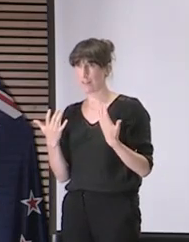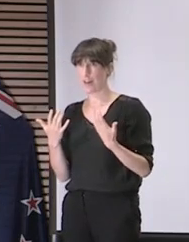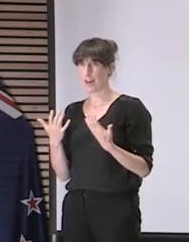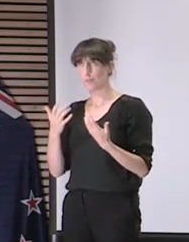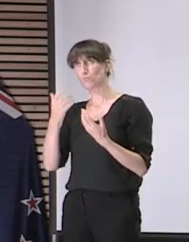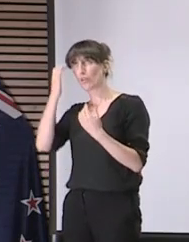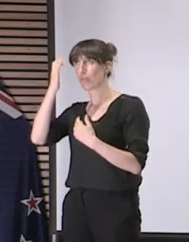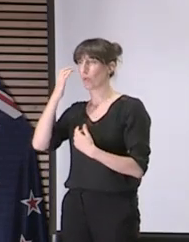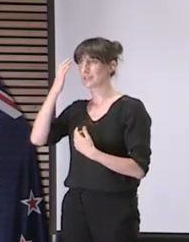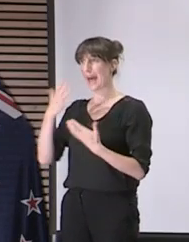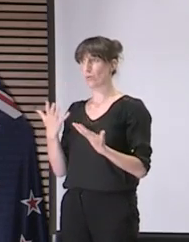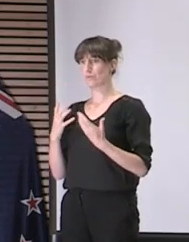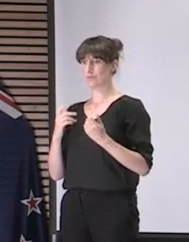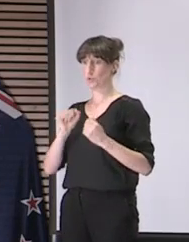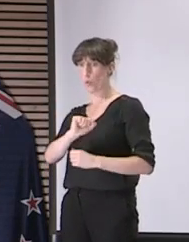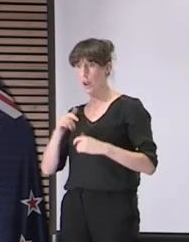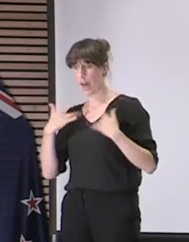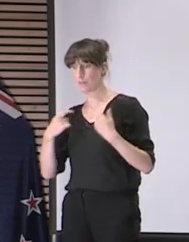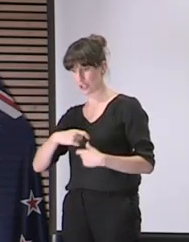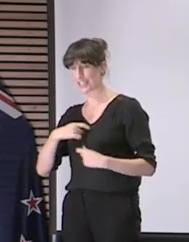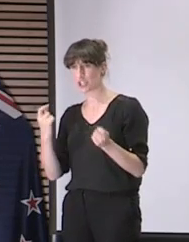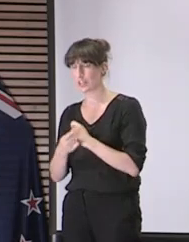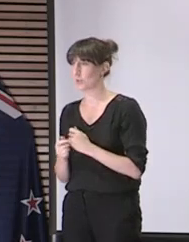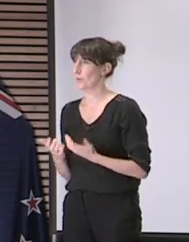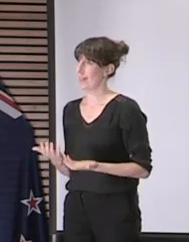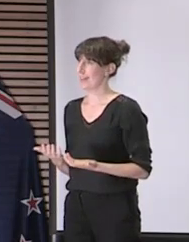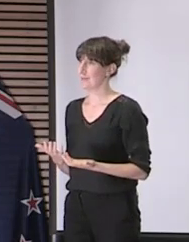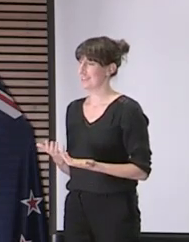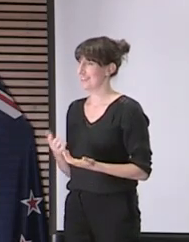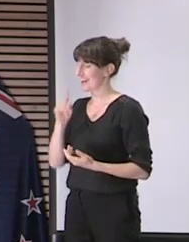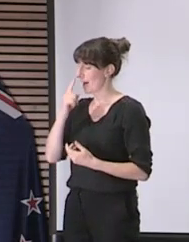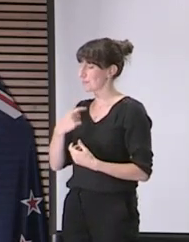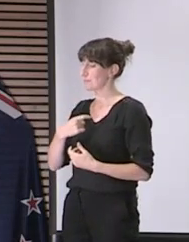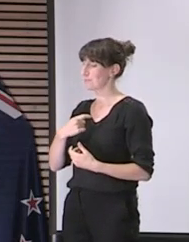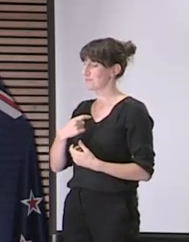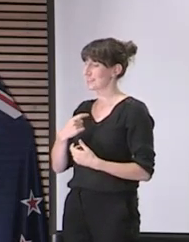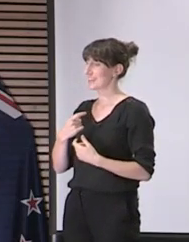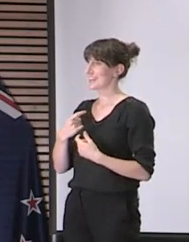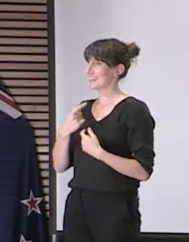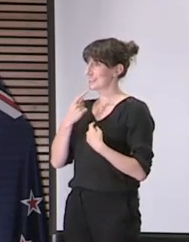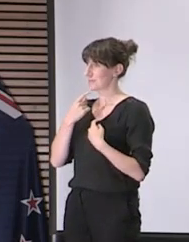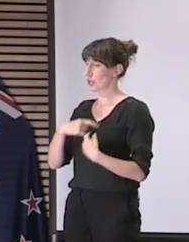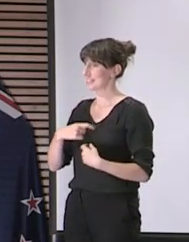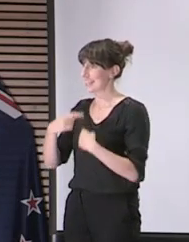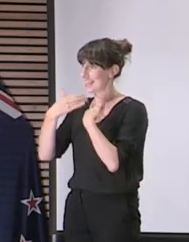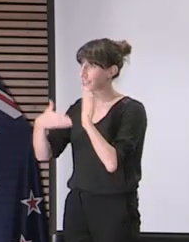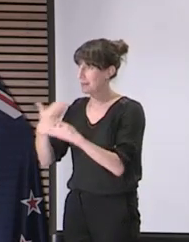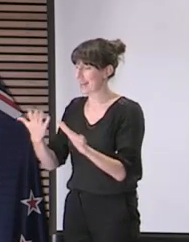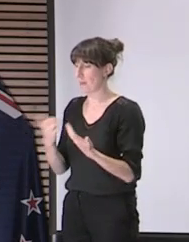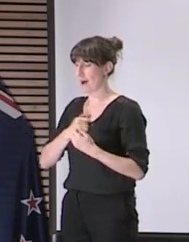I might actually - I will spend a bit of time tomorrow reflecting on the halfway mark but not really in